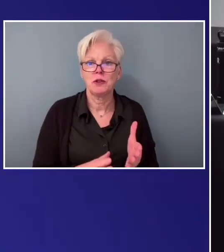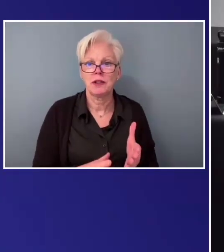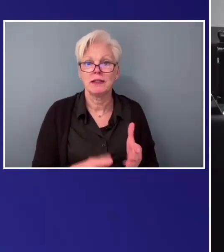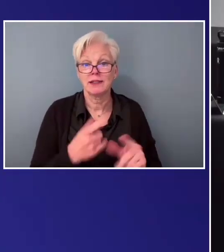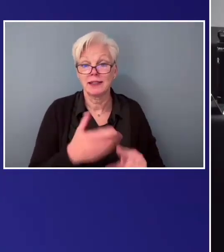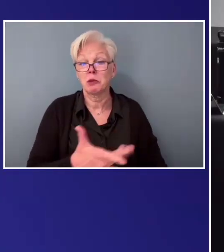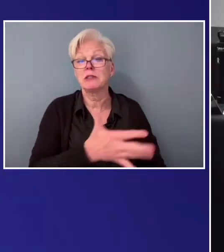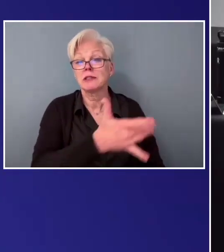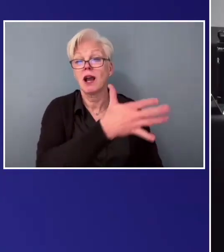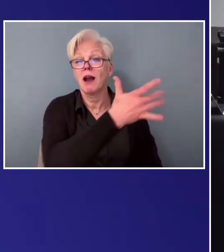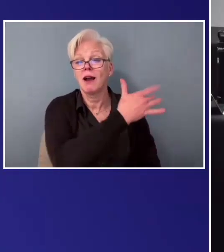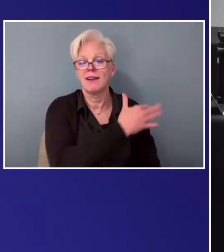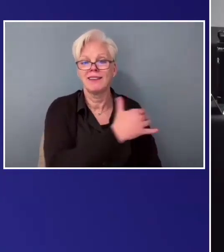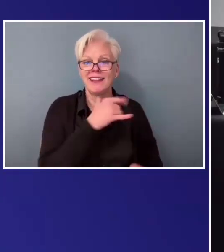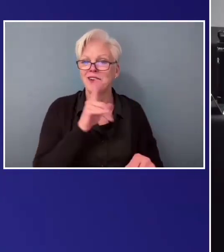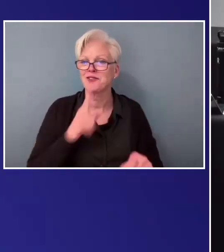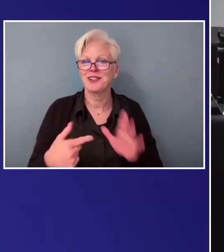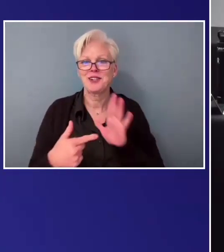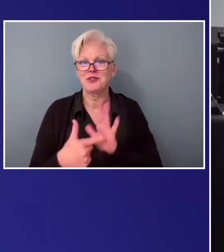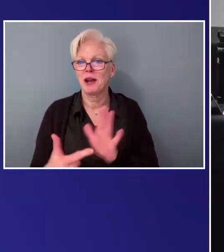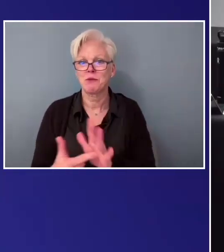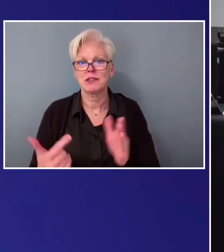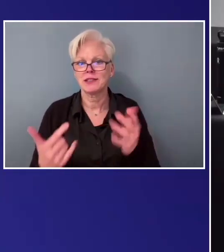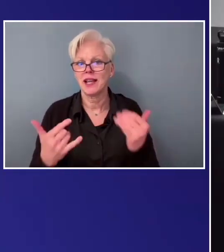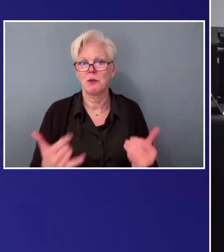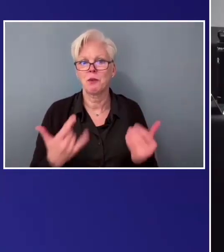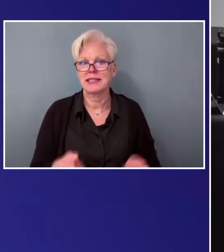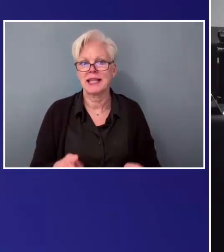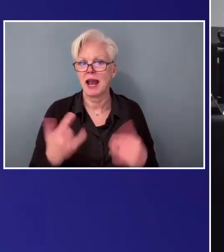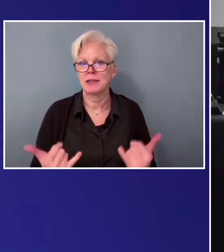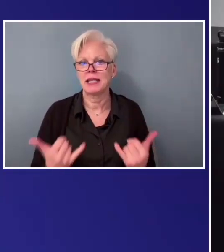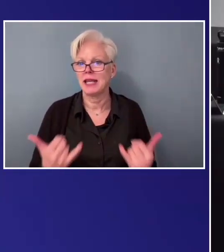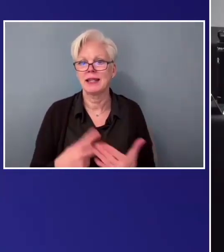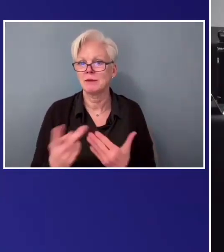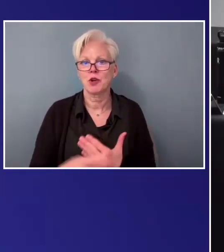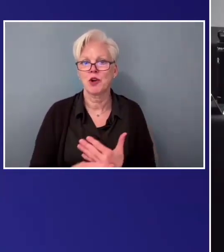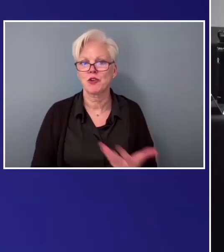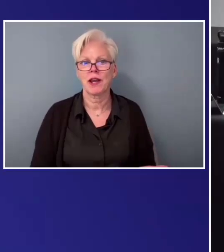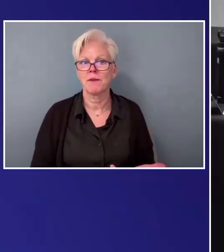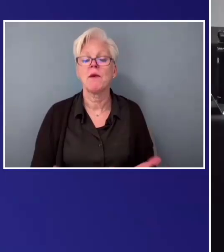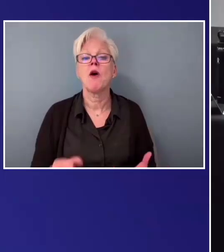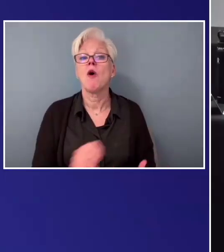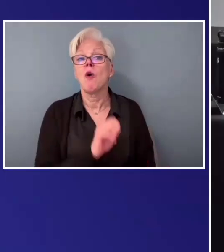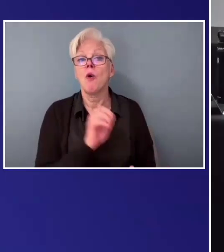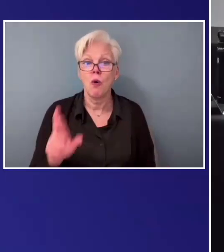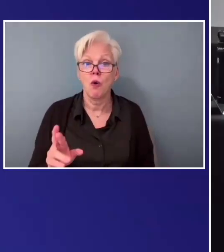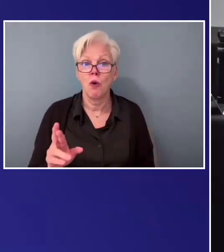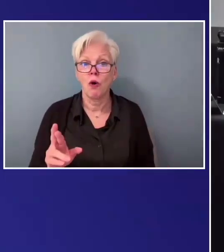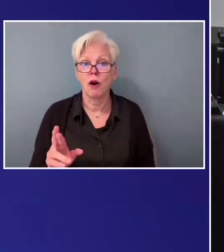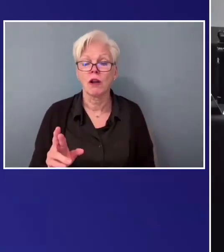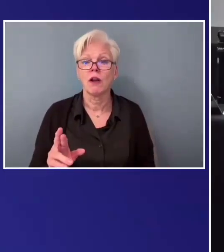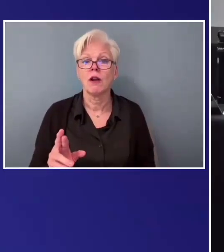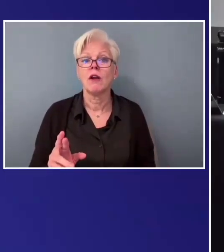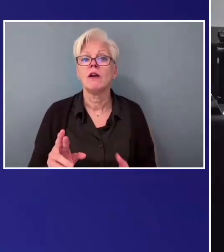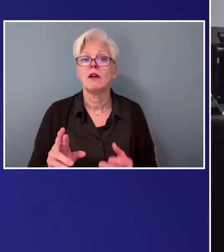they don't really represent the -- what's happening in the program now or rolling all the way up to the institution